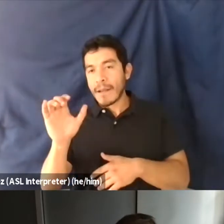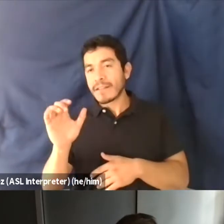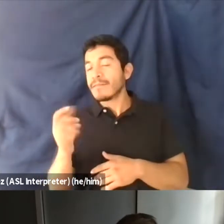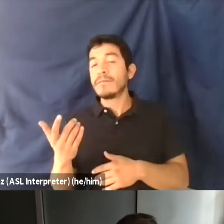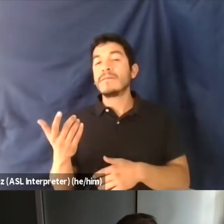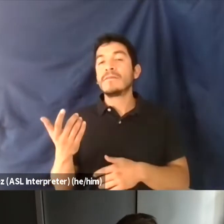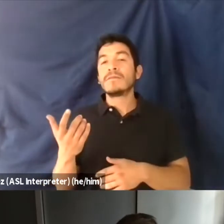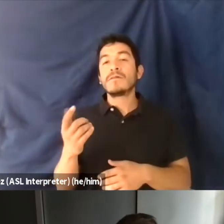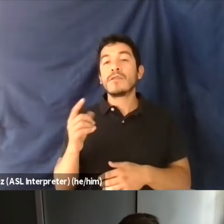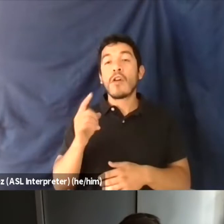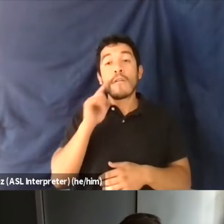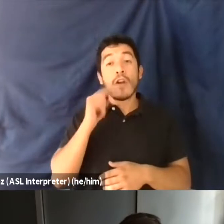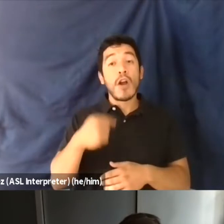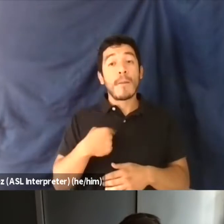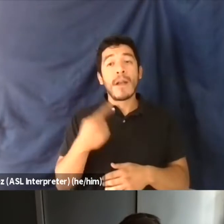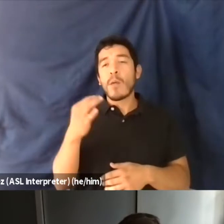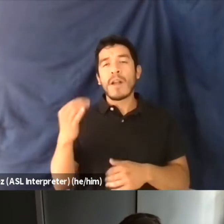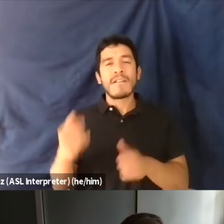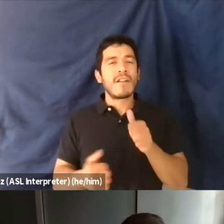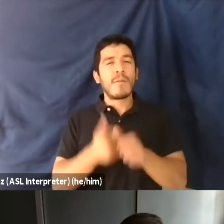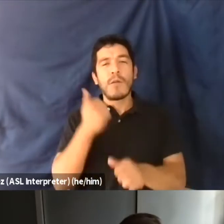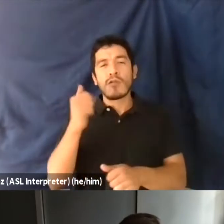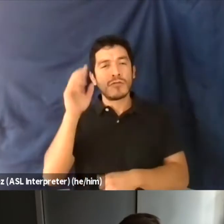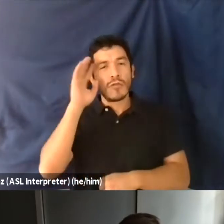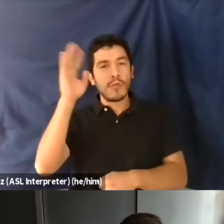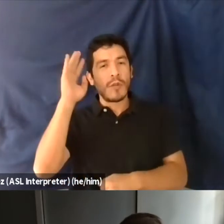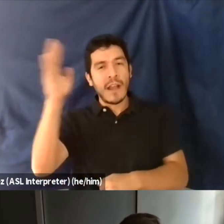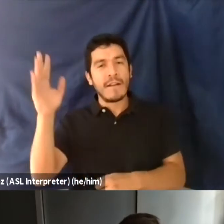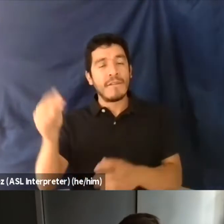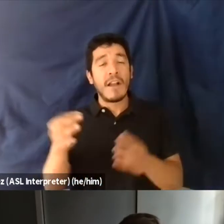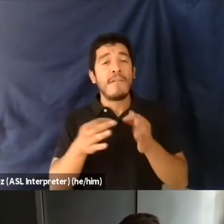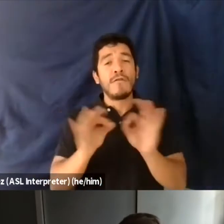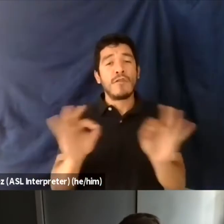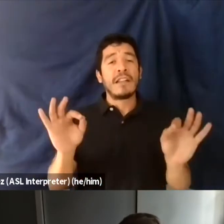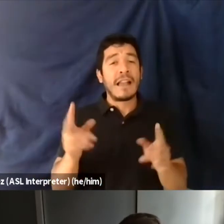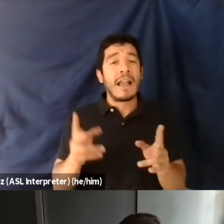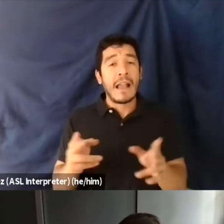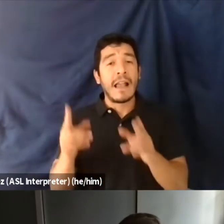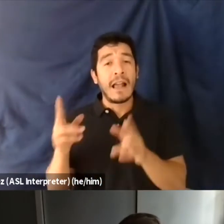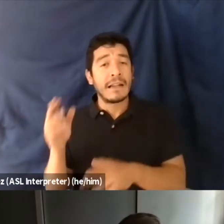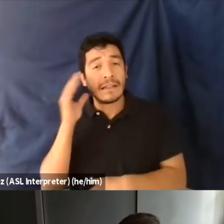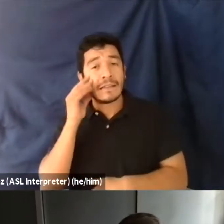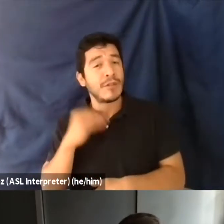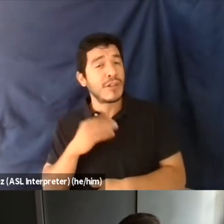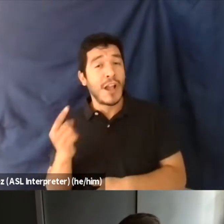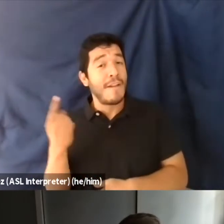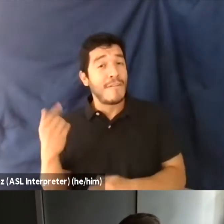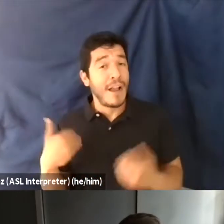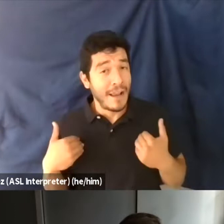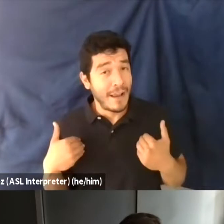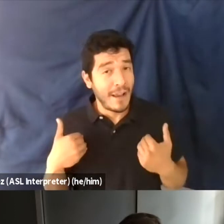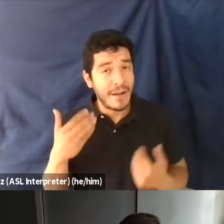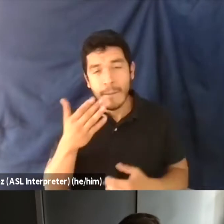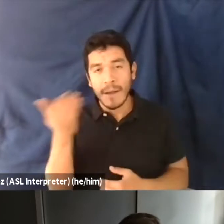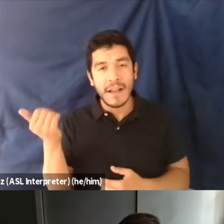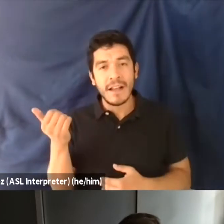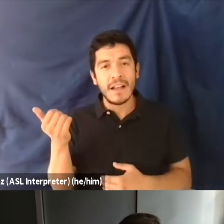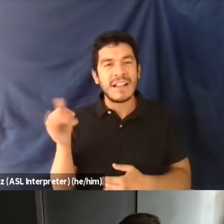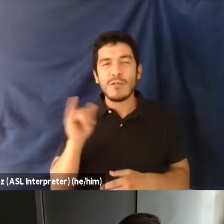to me the one probably the most creatively liberating edit experience I've ever had 'cause it was very, it was like a flow, you know, I mean,